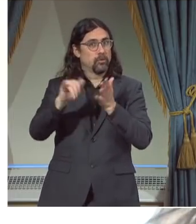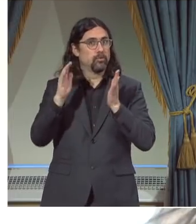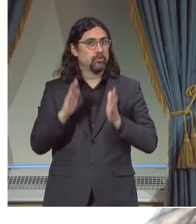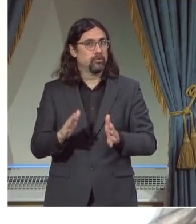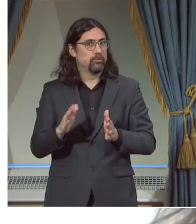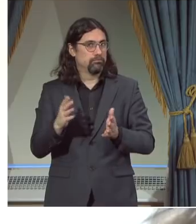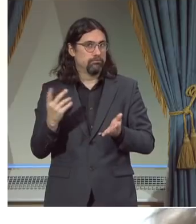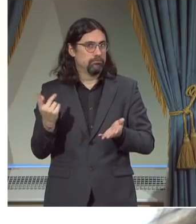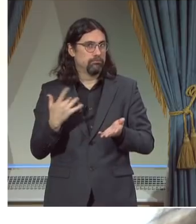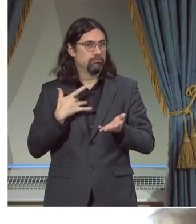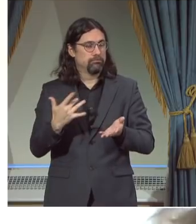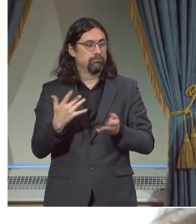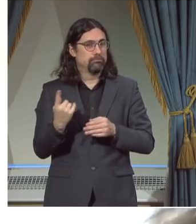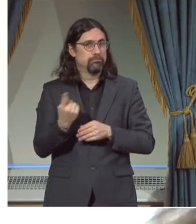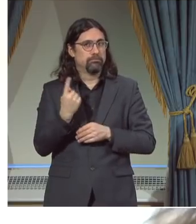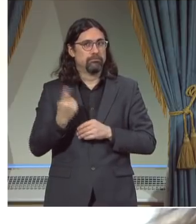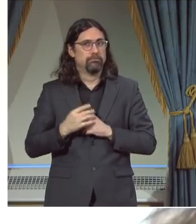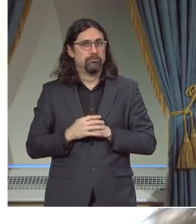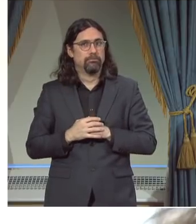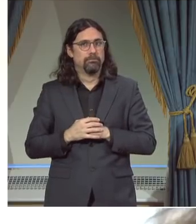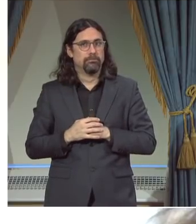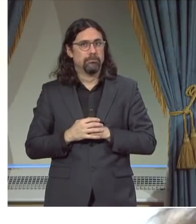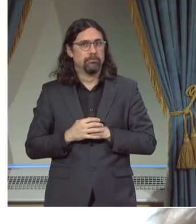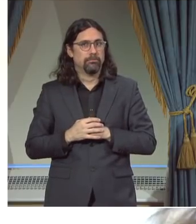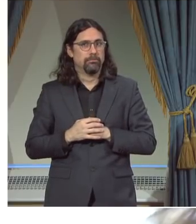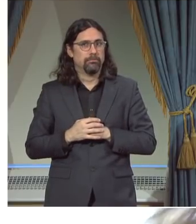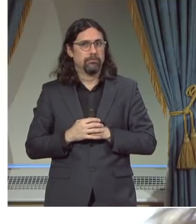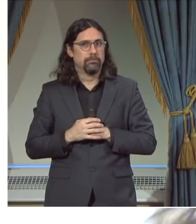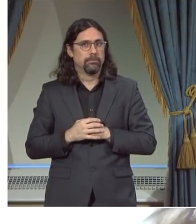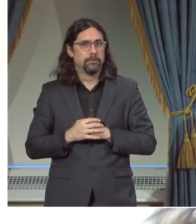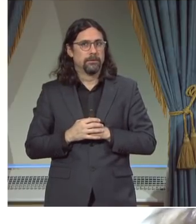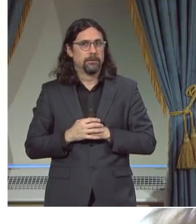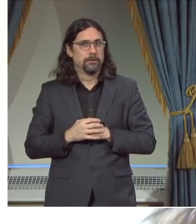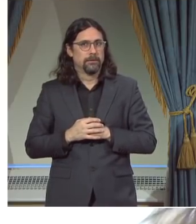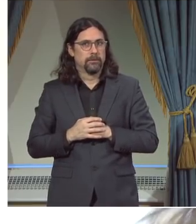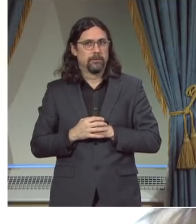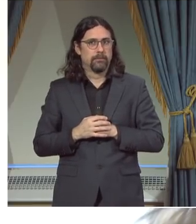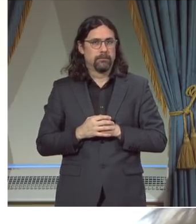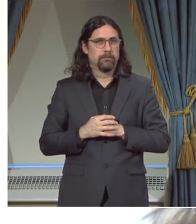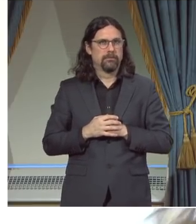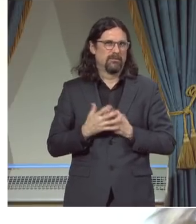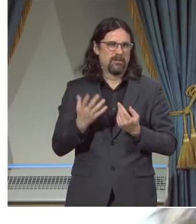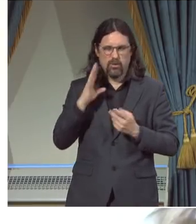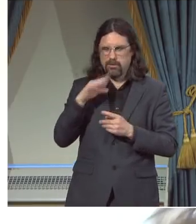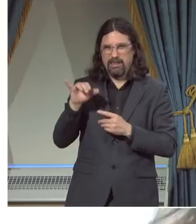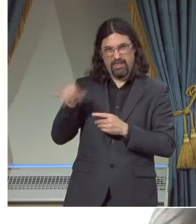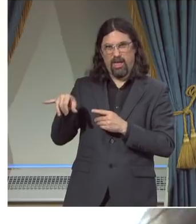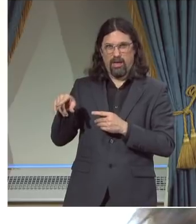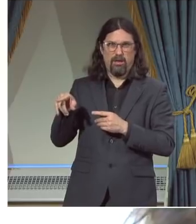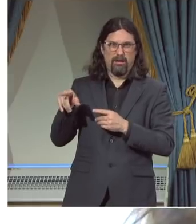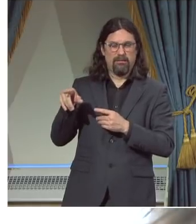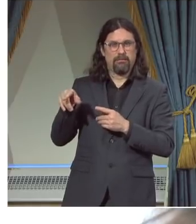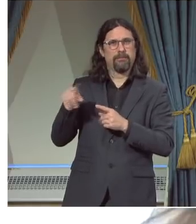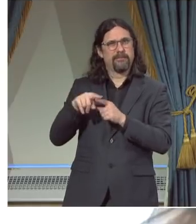INFLUZAEN. I THINK WE'RE ON THE SCALE OF HAVING MANY MORE